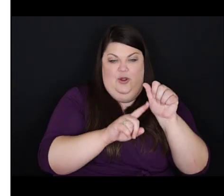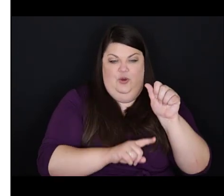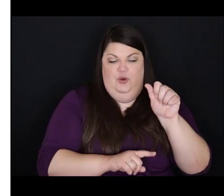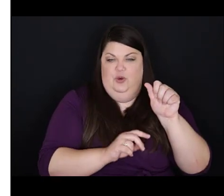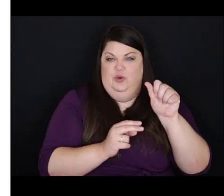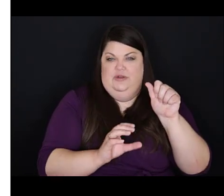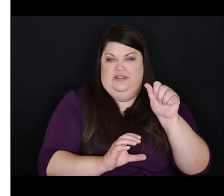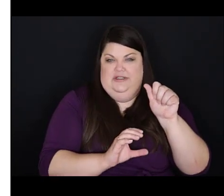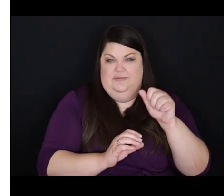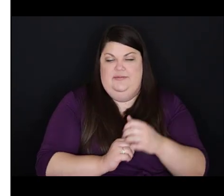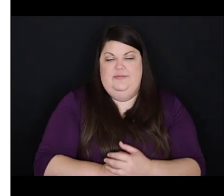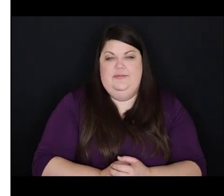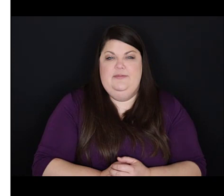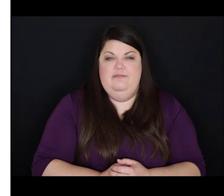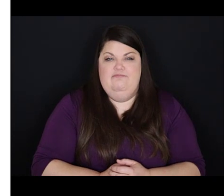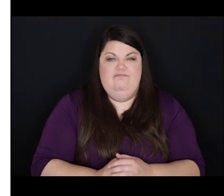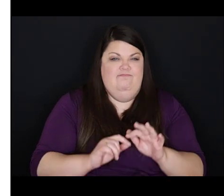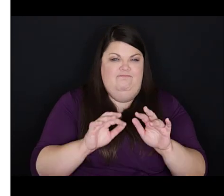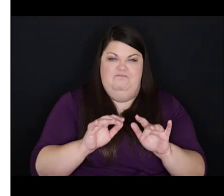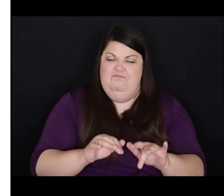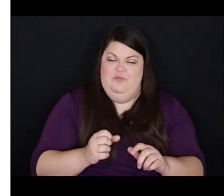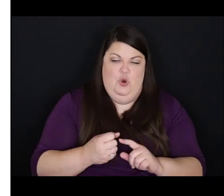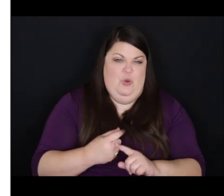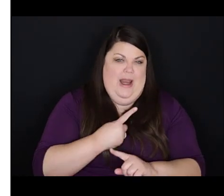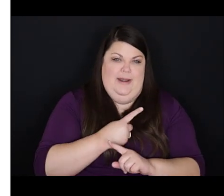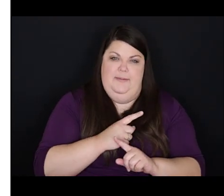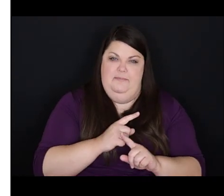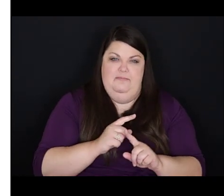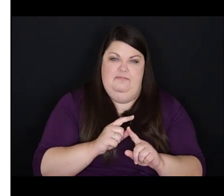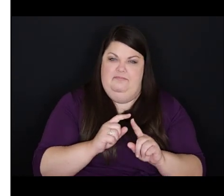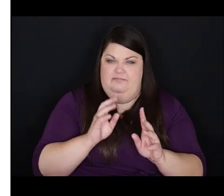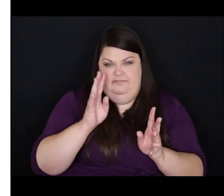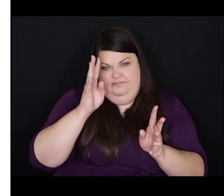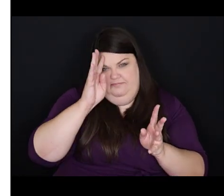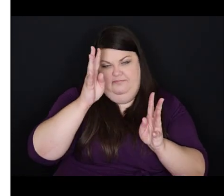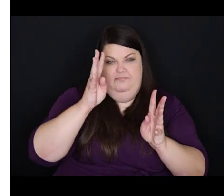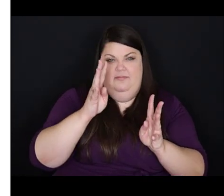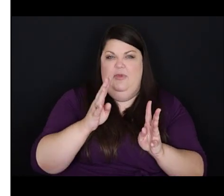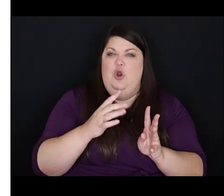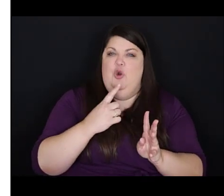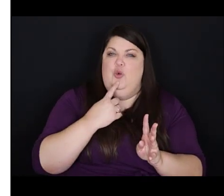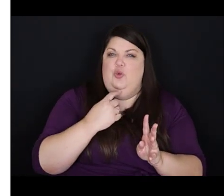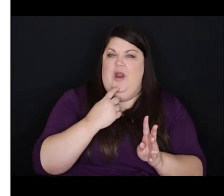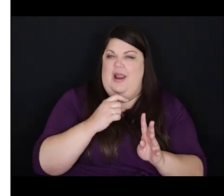I have entered some random data in red font to illustrate the new table and provide examples